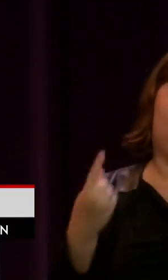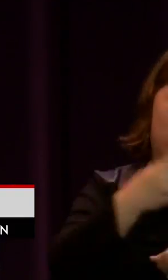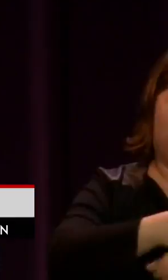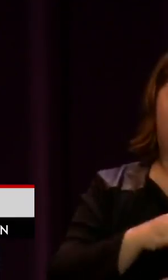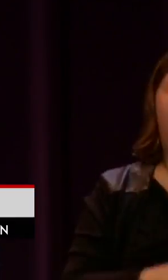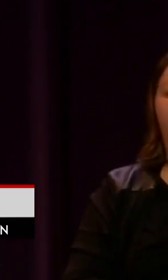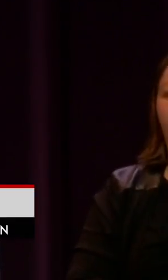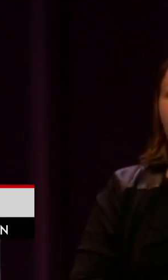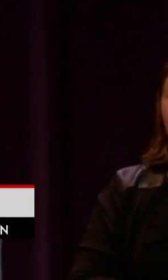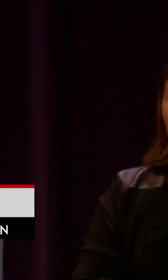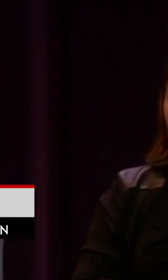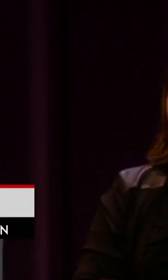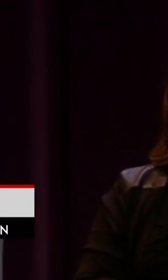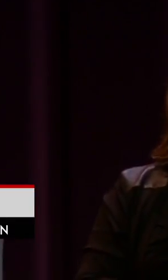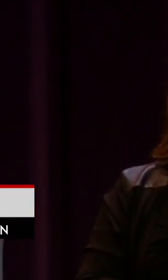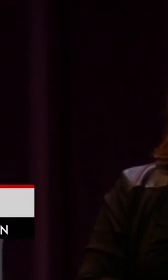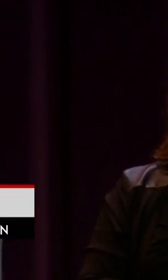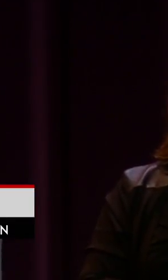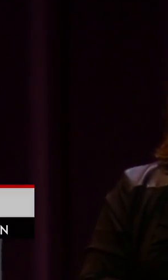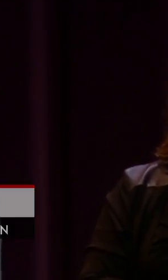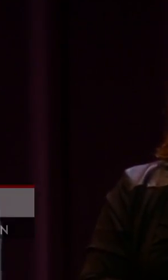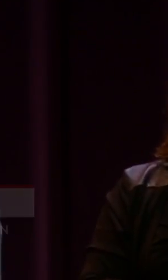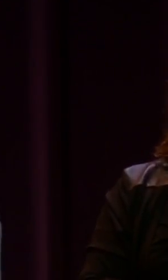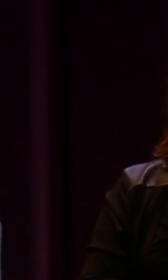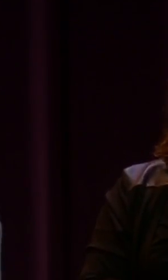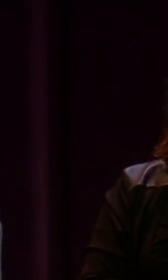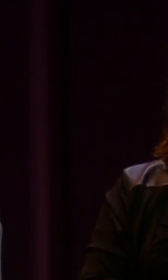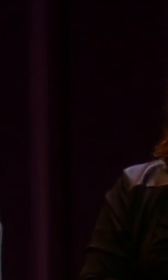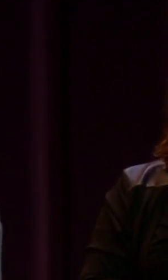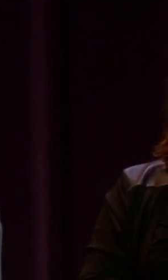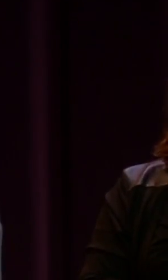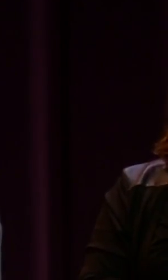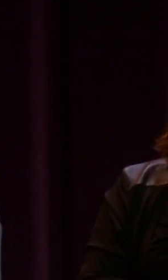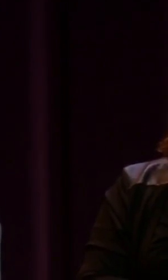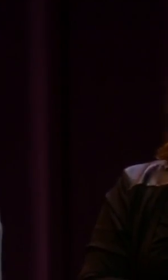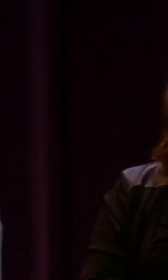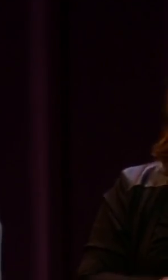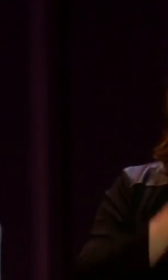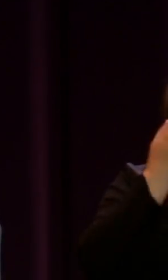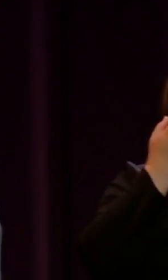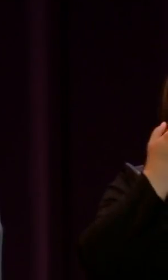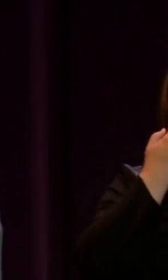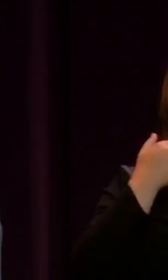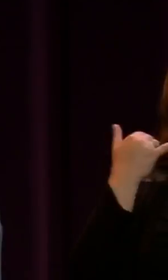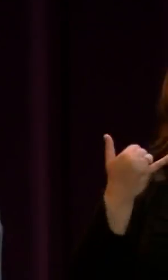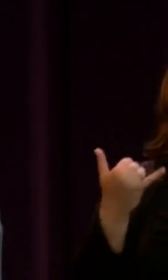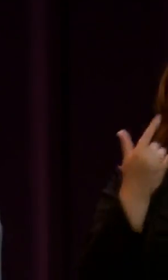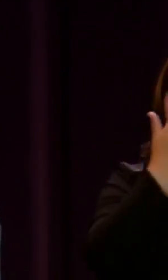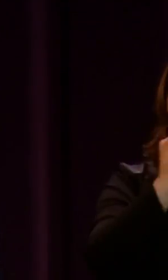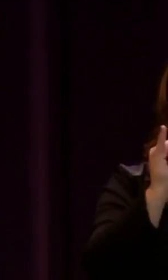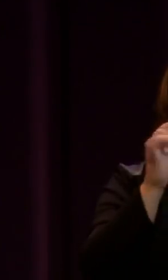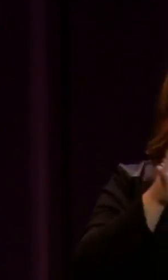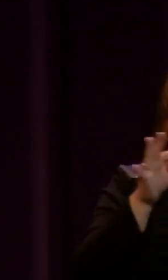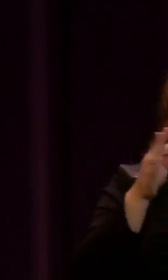THIS CONVENTION WE HAVE A SERIES OF RULES OF ENGAGEMENT.